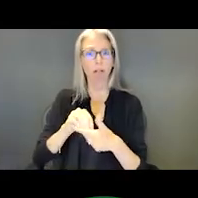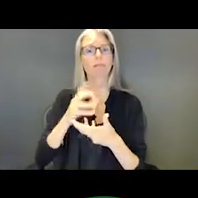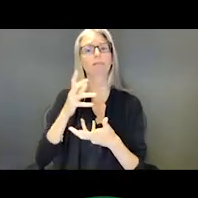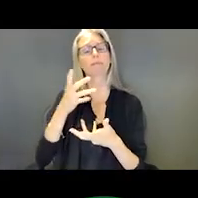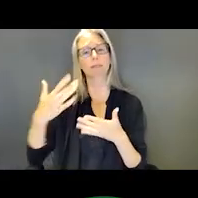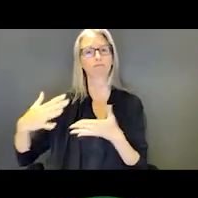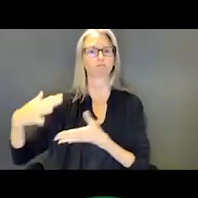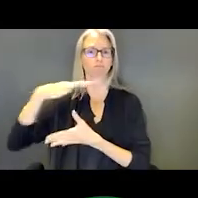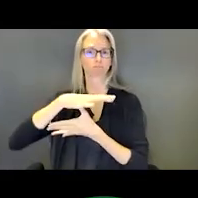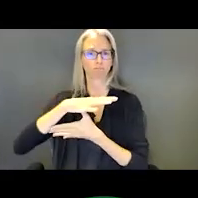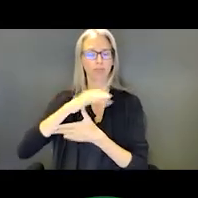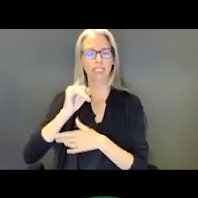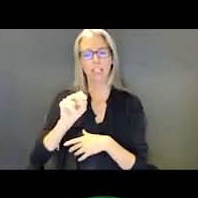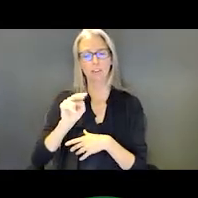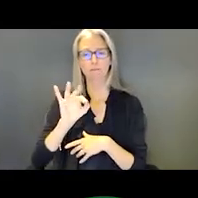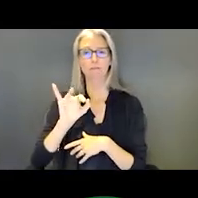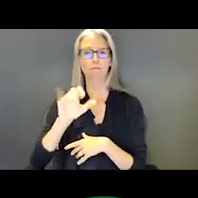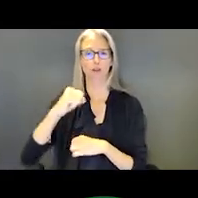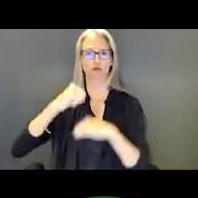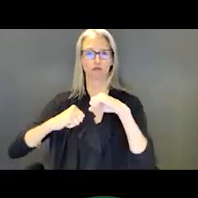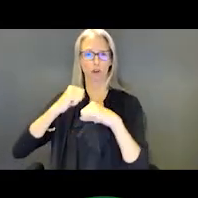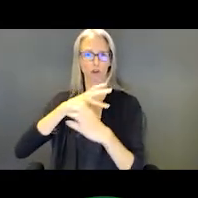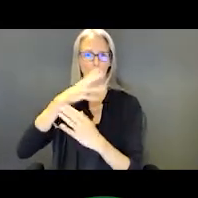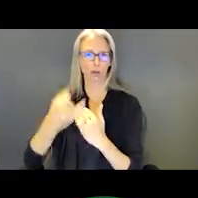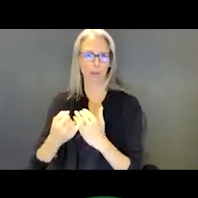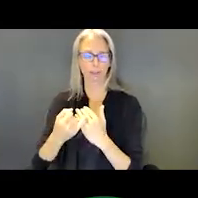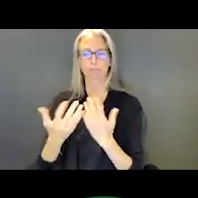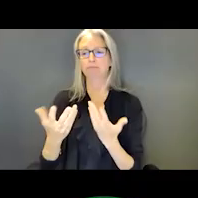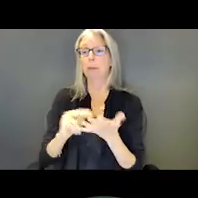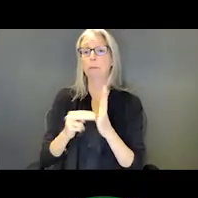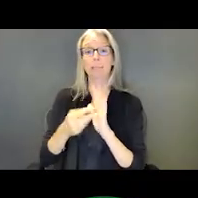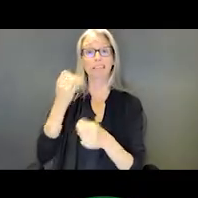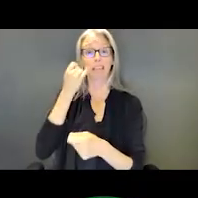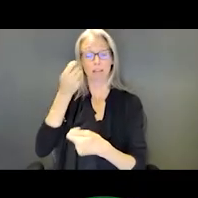and we're replacing in our parks get to work on some accessibility work.